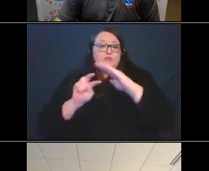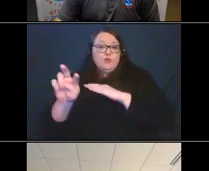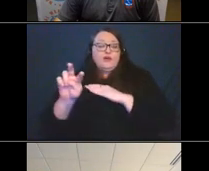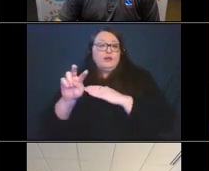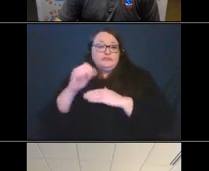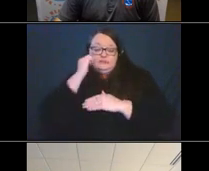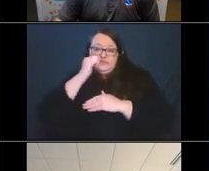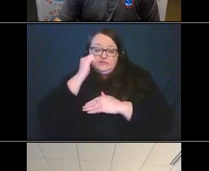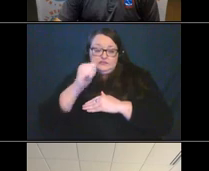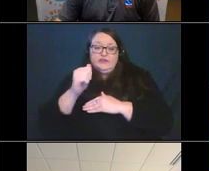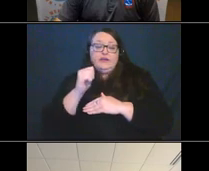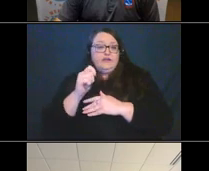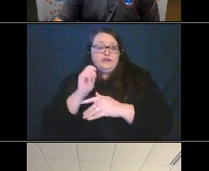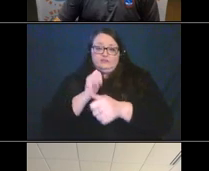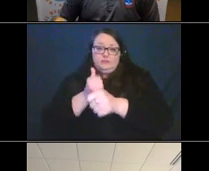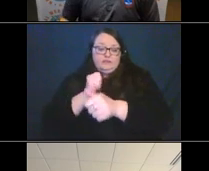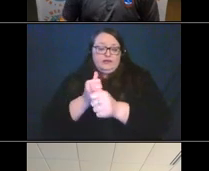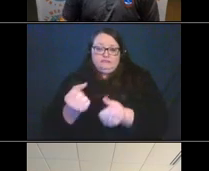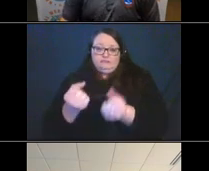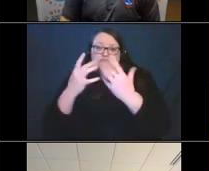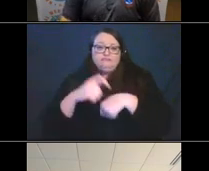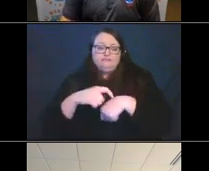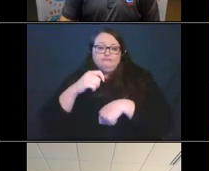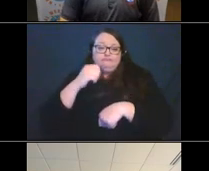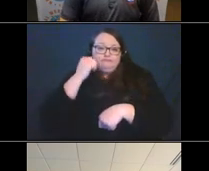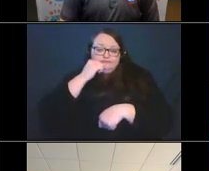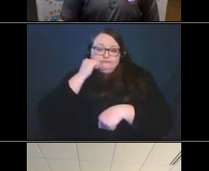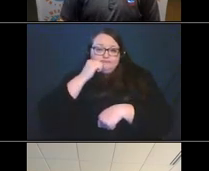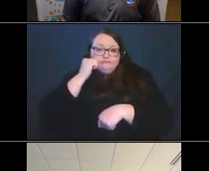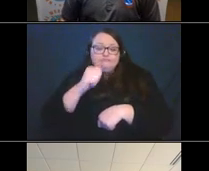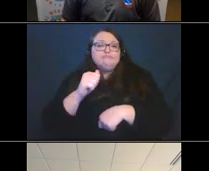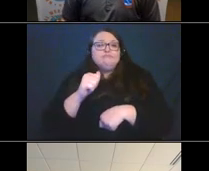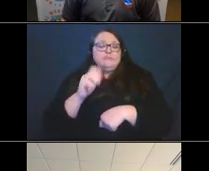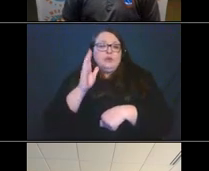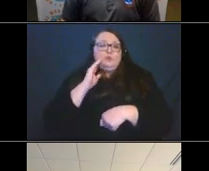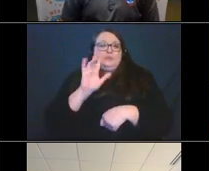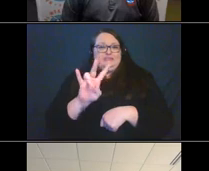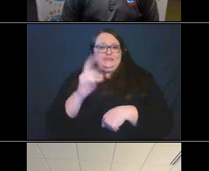multiple times every day, and it goes out to seven days, so it's always incorporating the